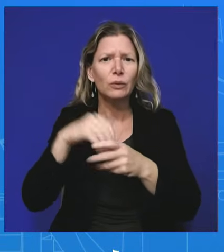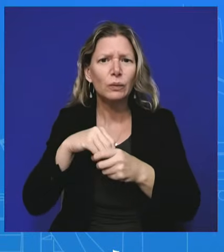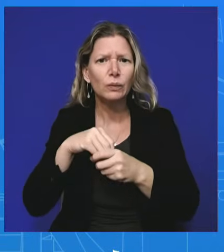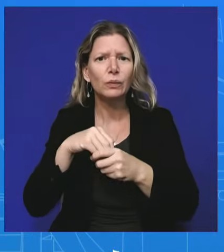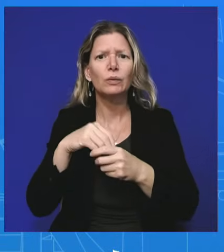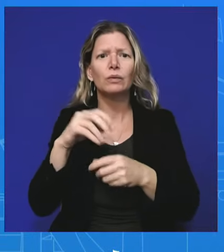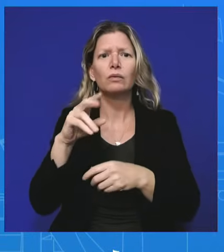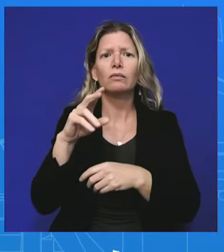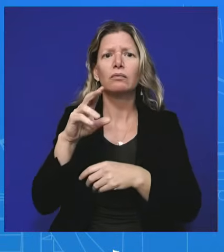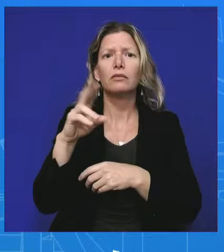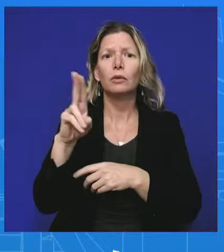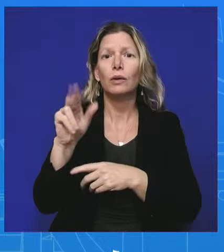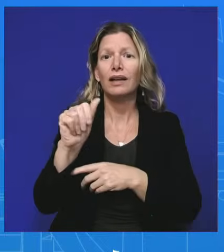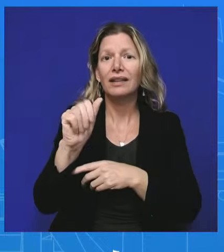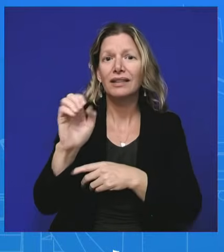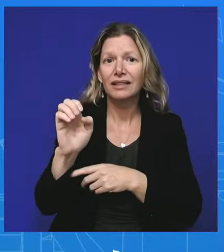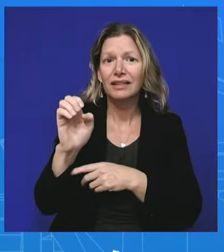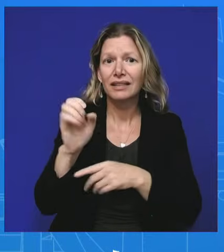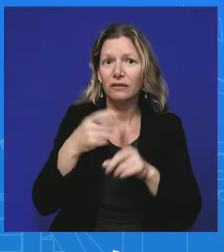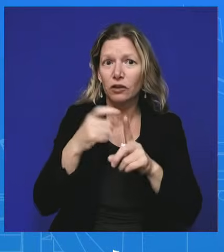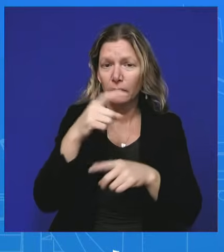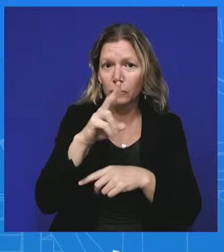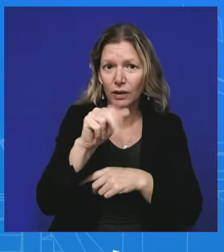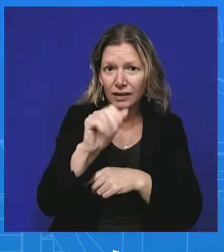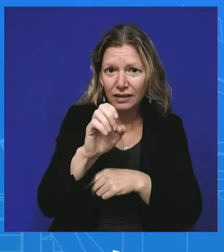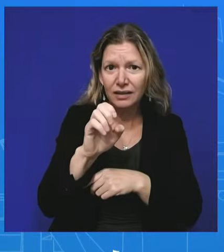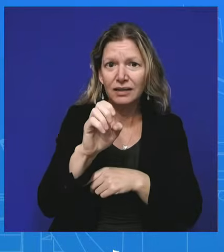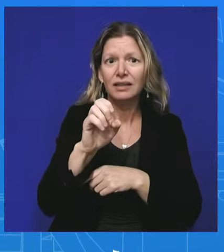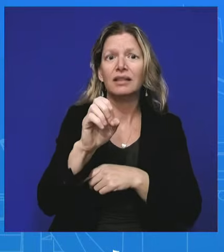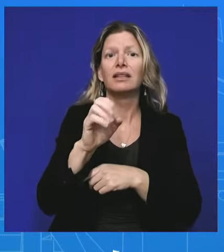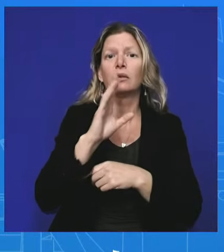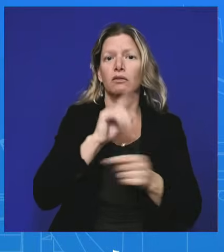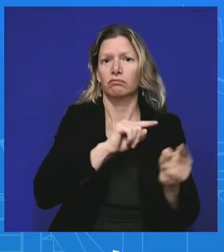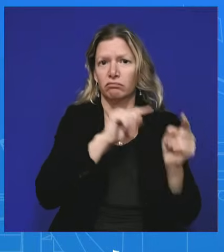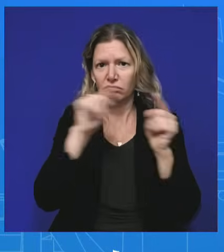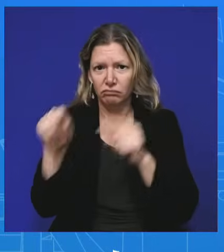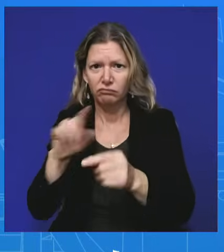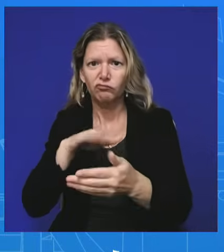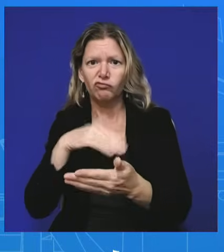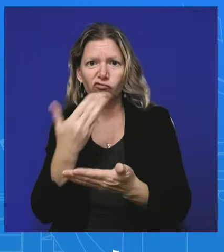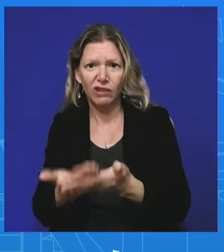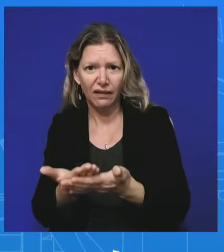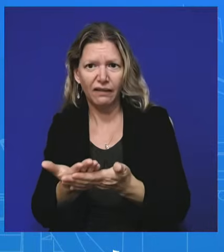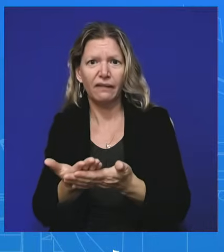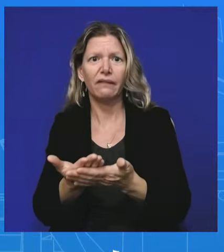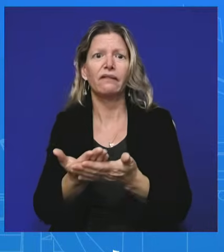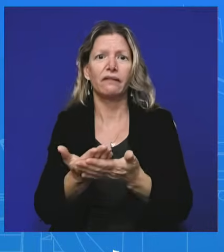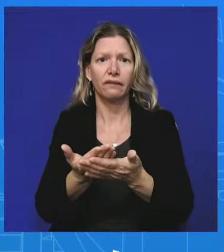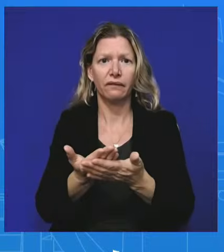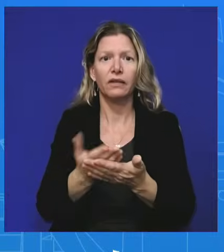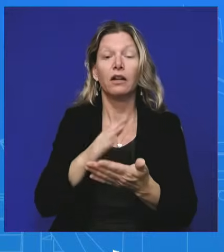And once in Gaza, once on the beach, the aid will be distributed to those in need by the United Nations. So, in less than two months,